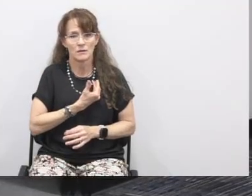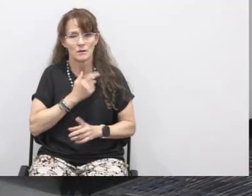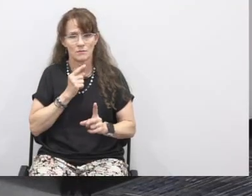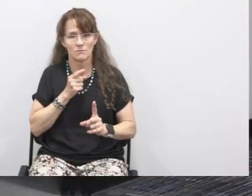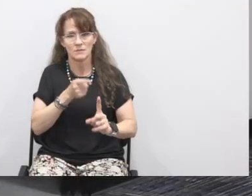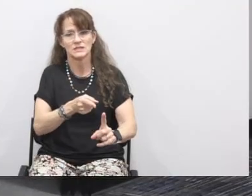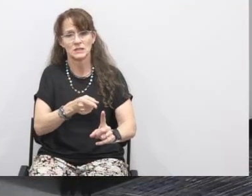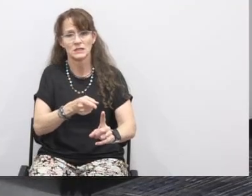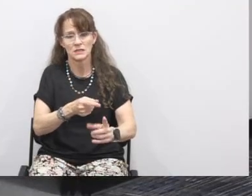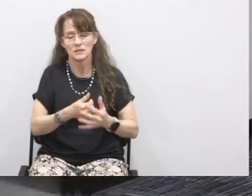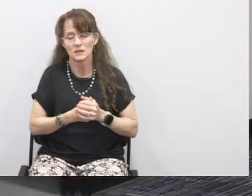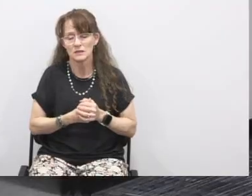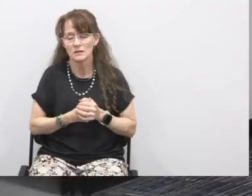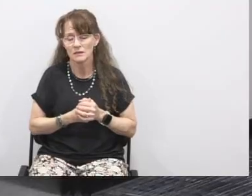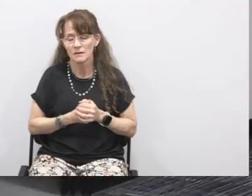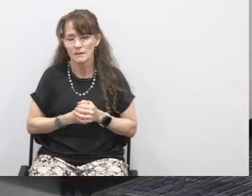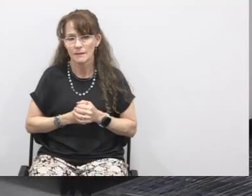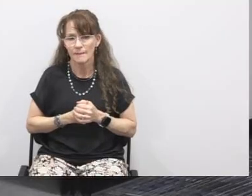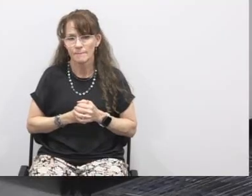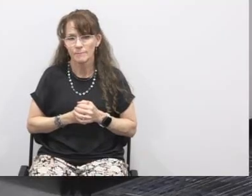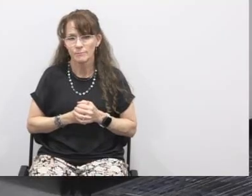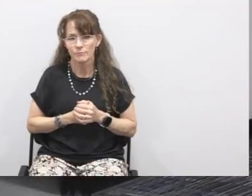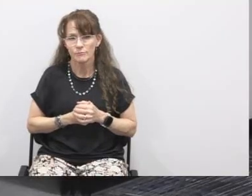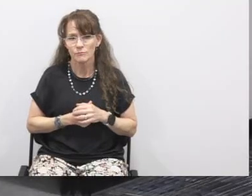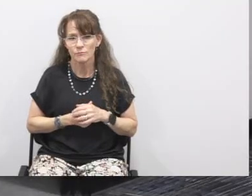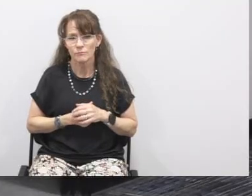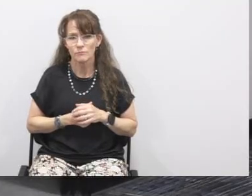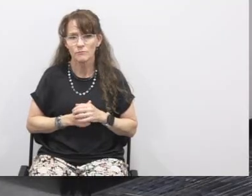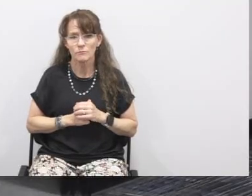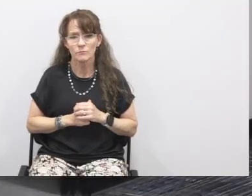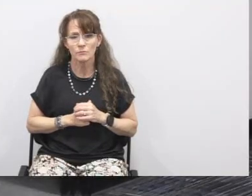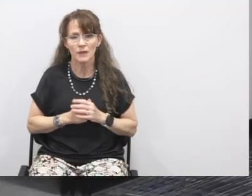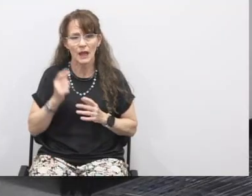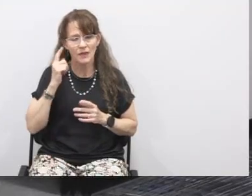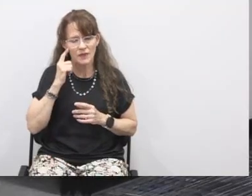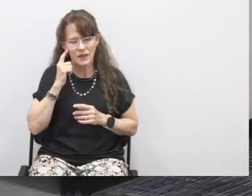So I think in terms of sense of belonging,